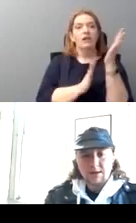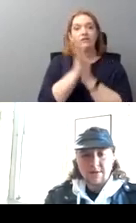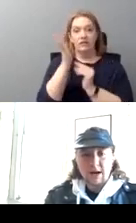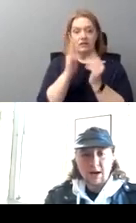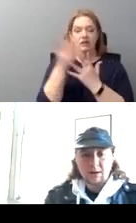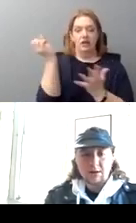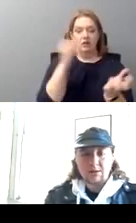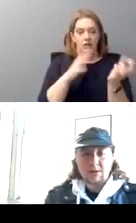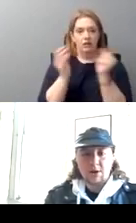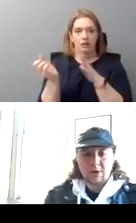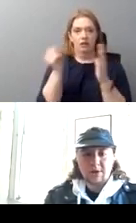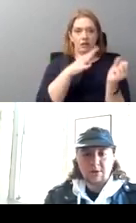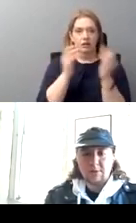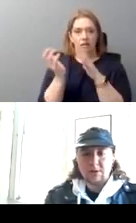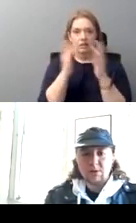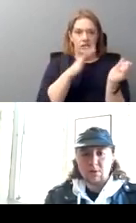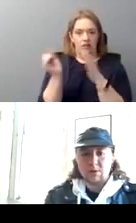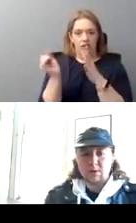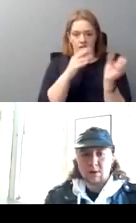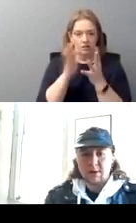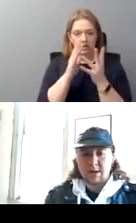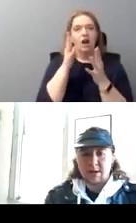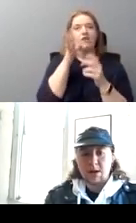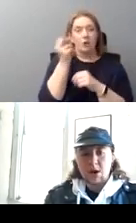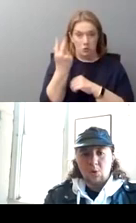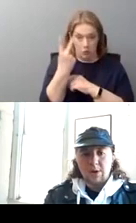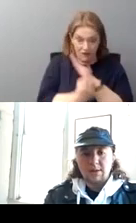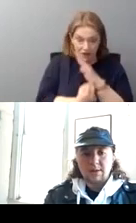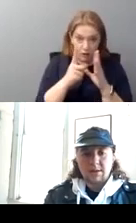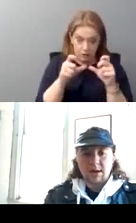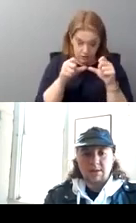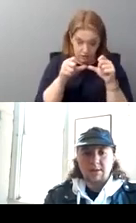David Ireland considered all material to be useful for his art making. Recontextualizing